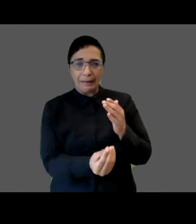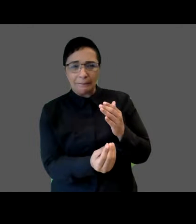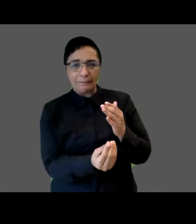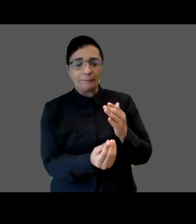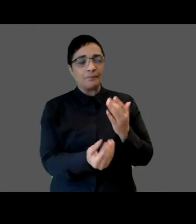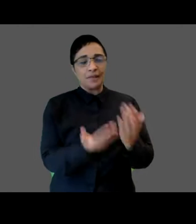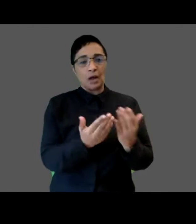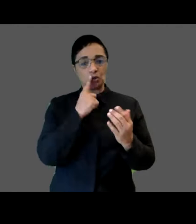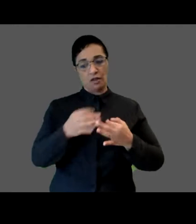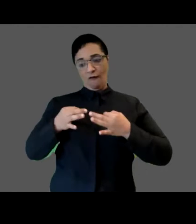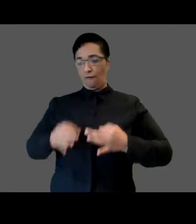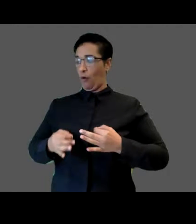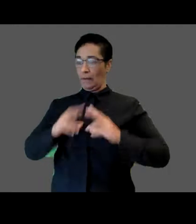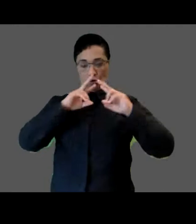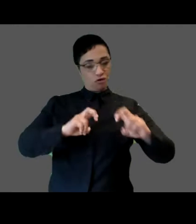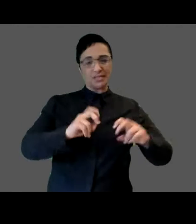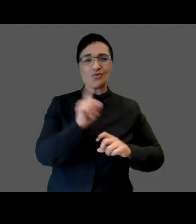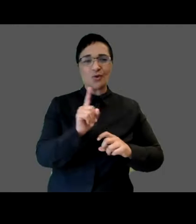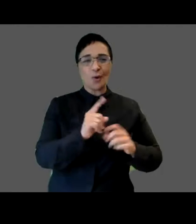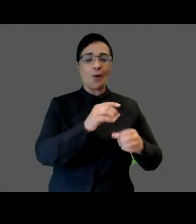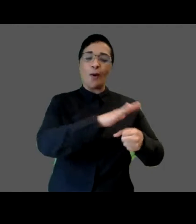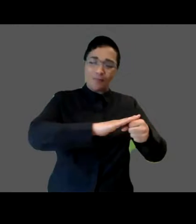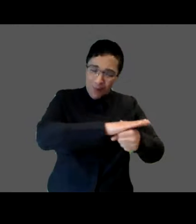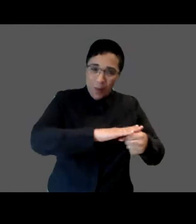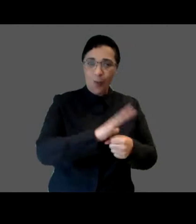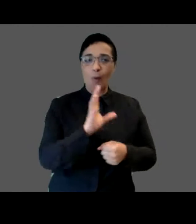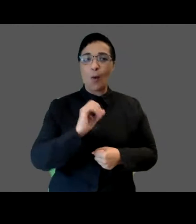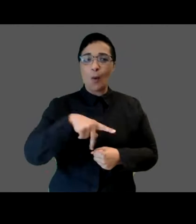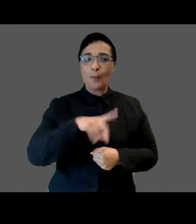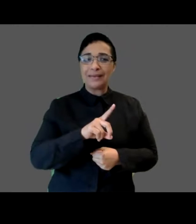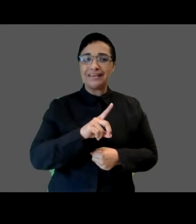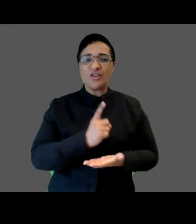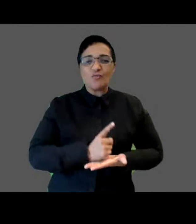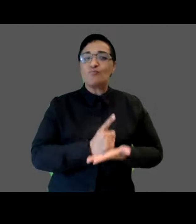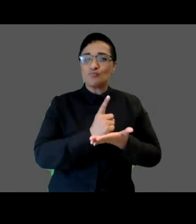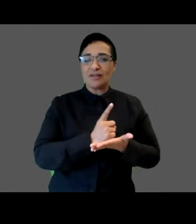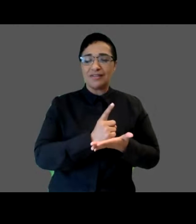ways of collecting data. So the fact that OPDs have that privileged position, especially with regards to persons